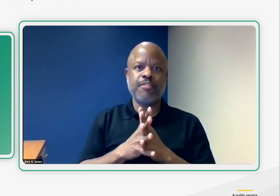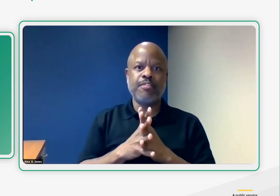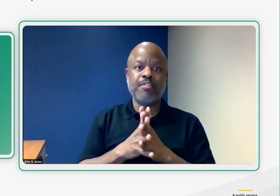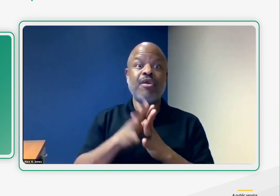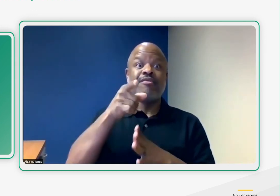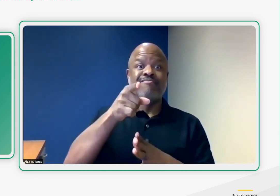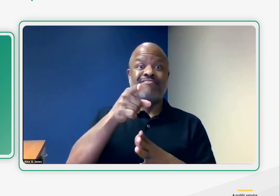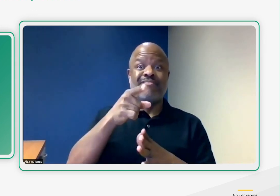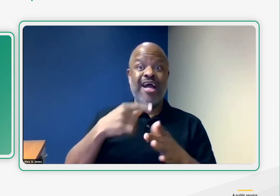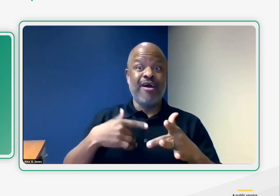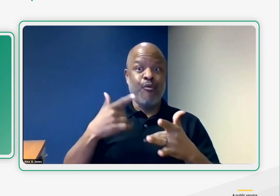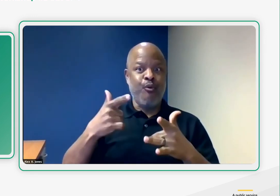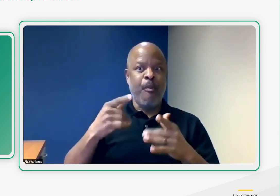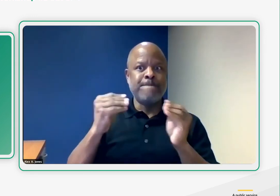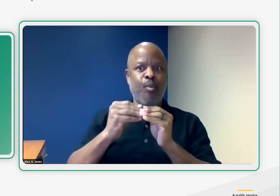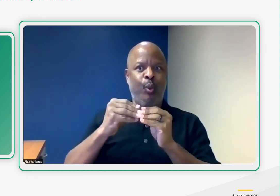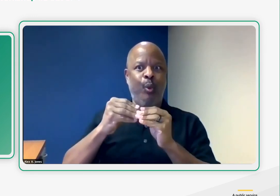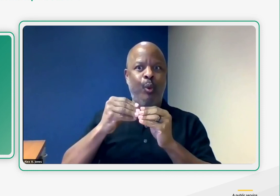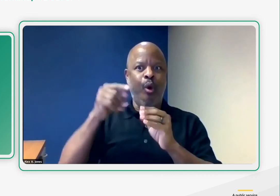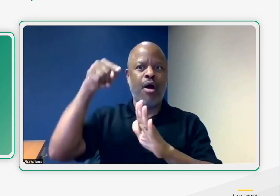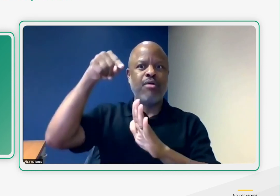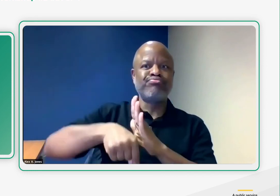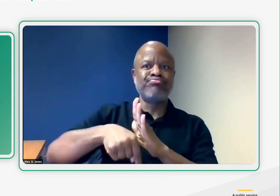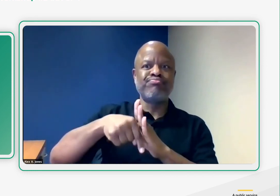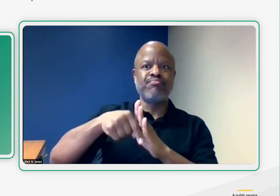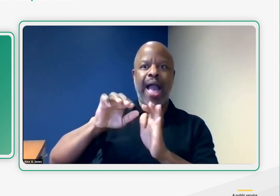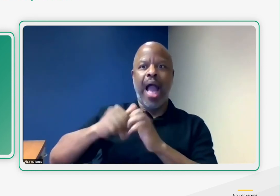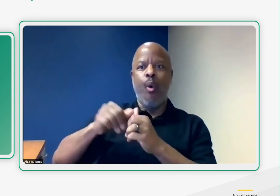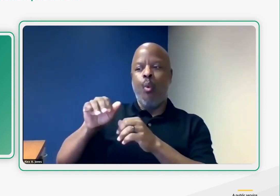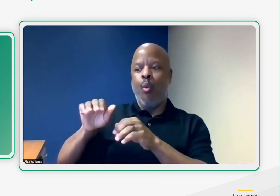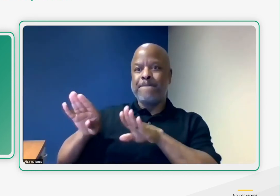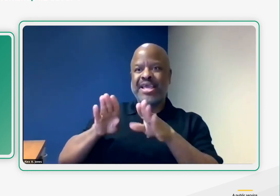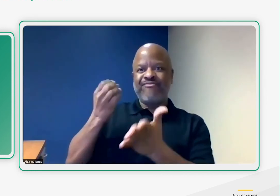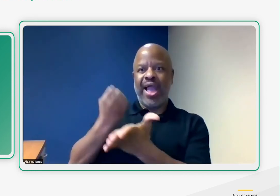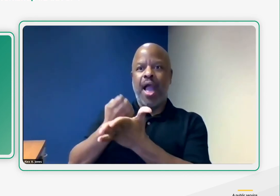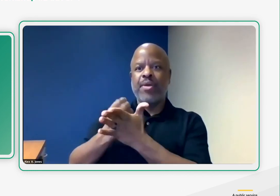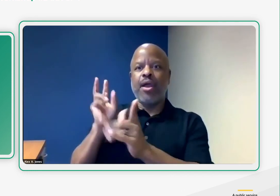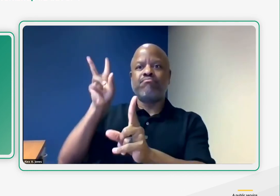All right, so next week we're going to go more in depth about behavioral economics and